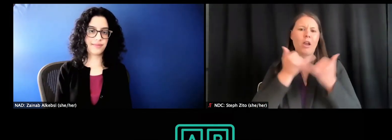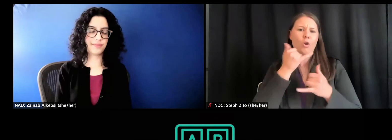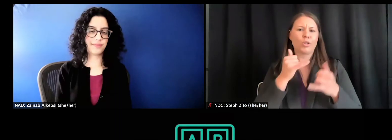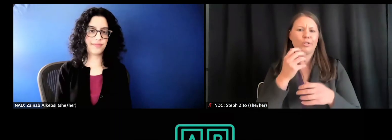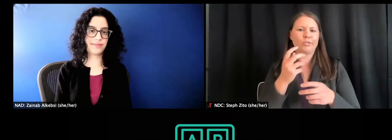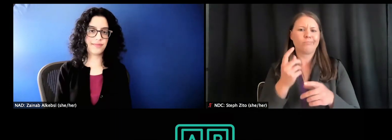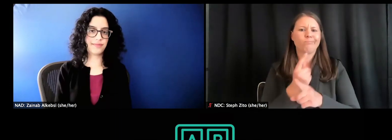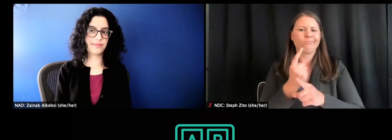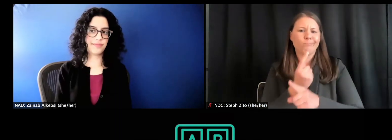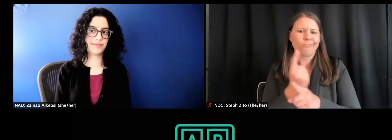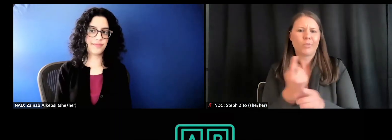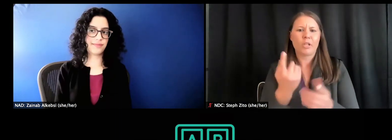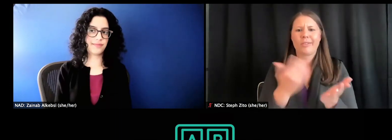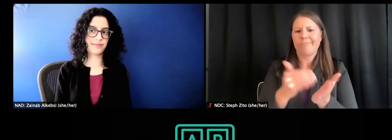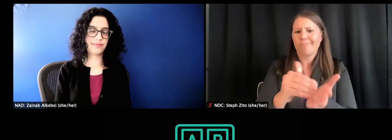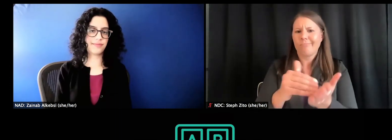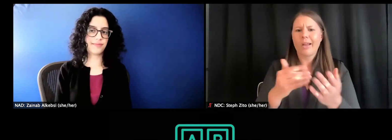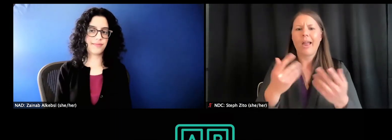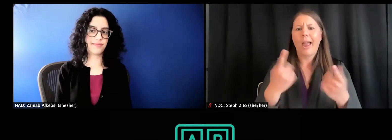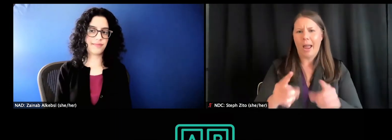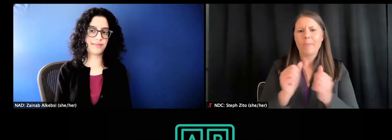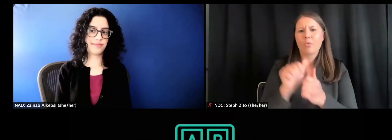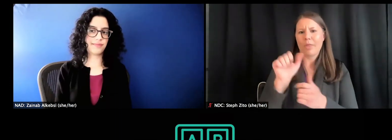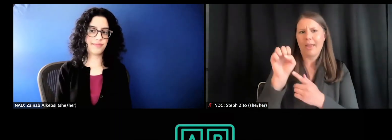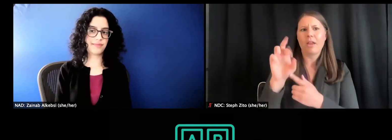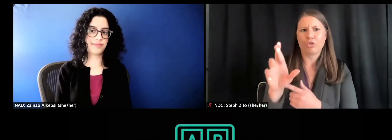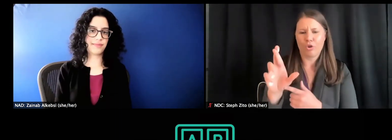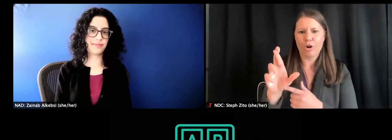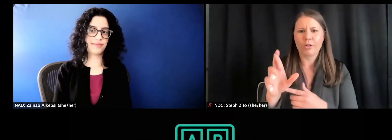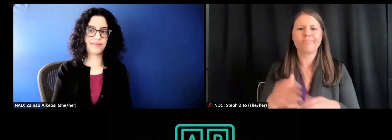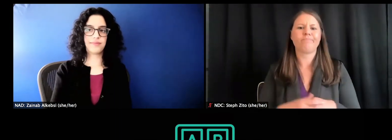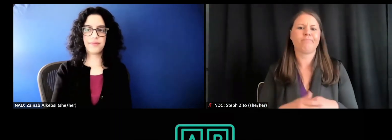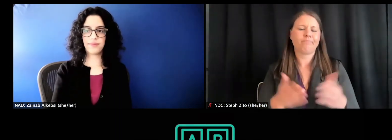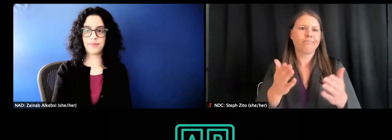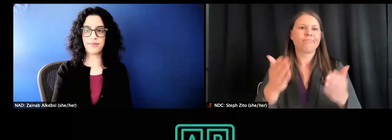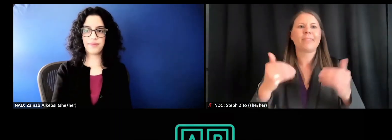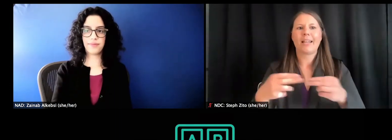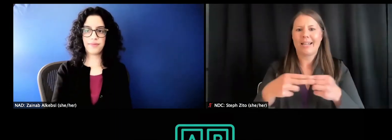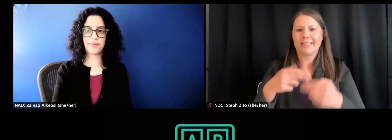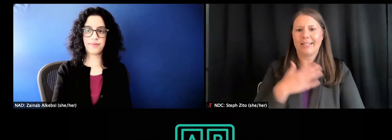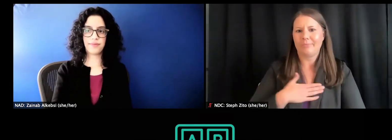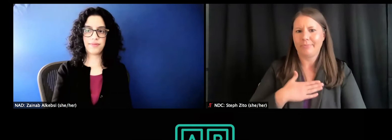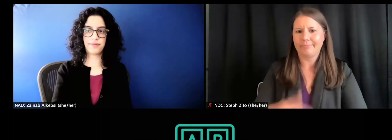Let's take a look at what common errors occur with this technology. Next slide, please.